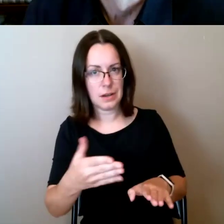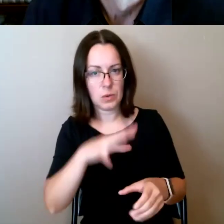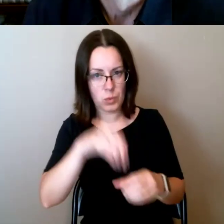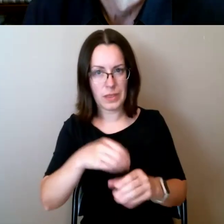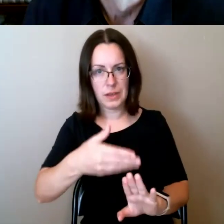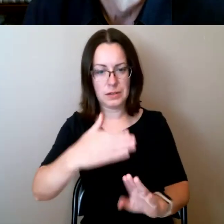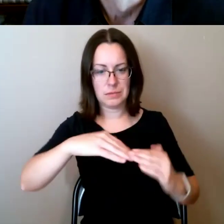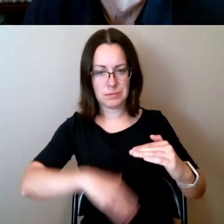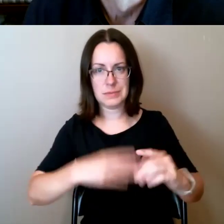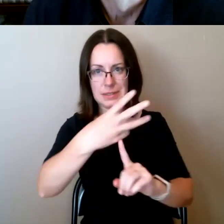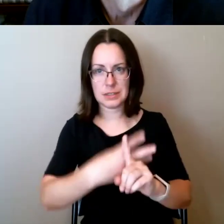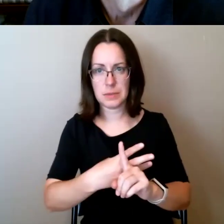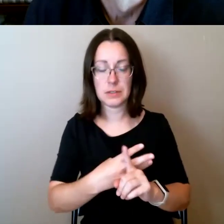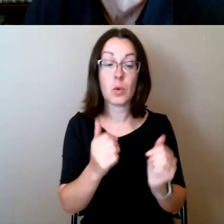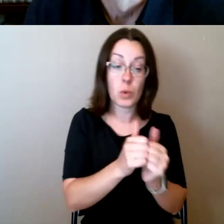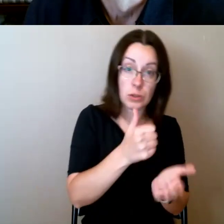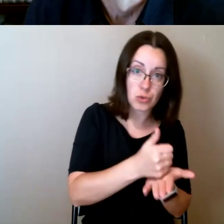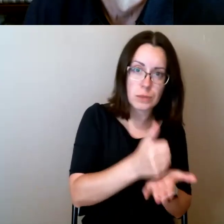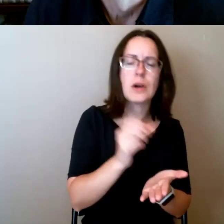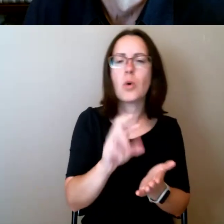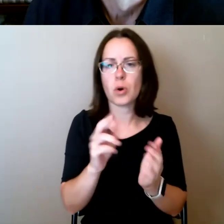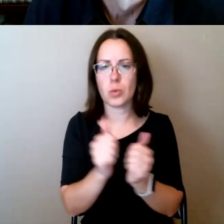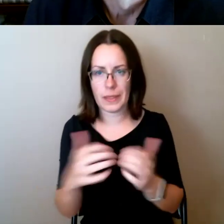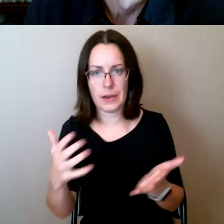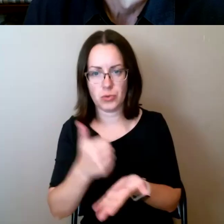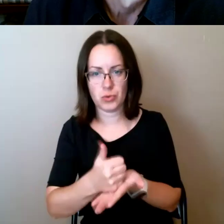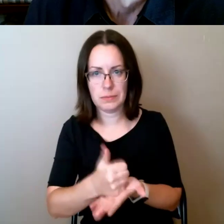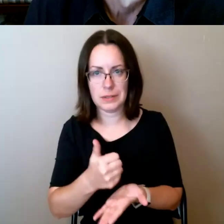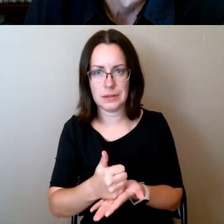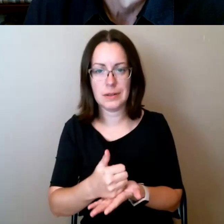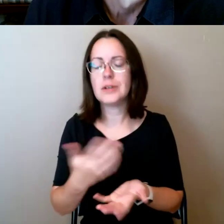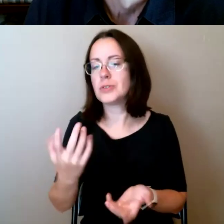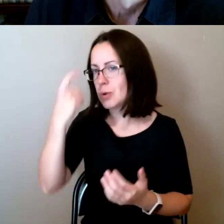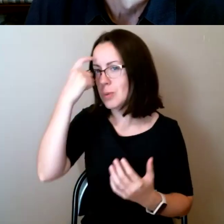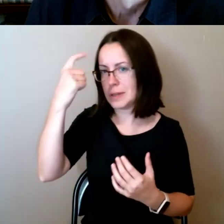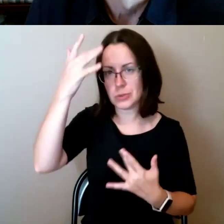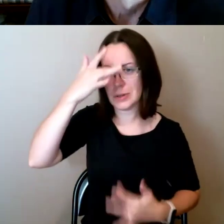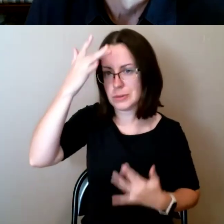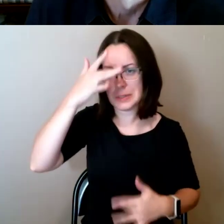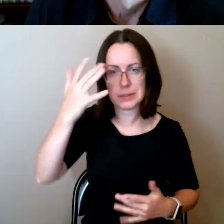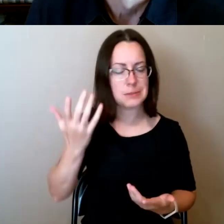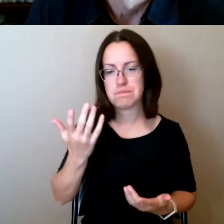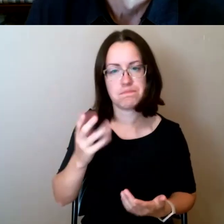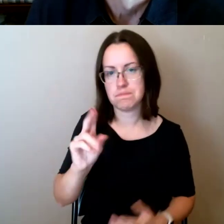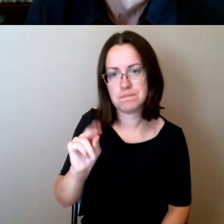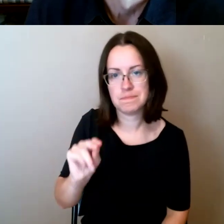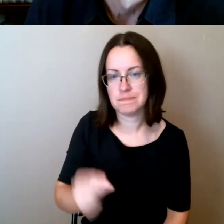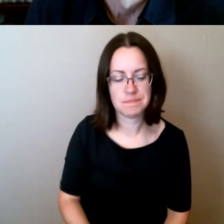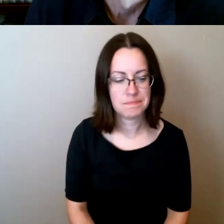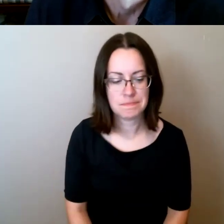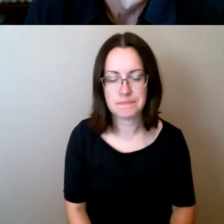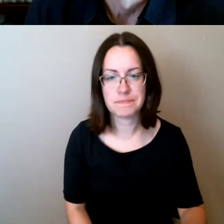without treatment. So psychiatric conditions uh don't really enter into that equation. Thank you.